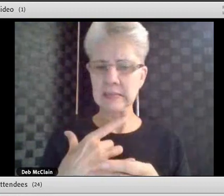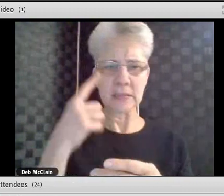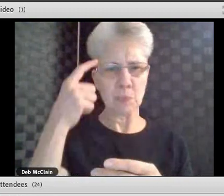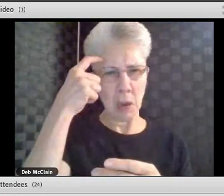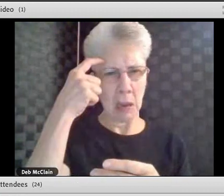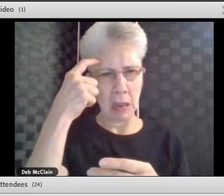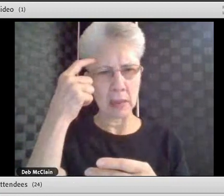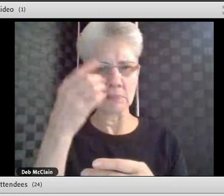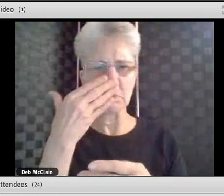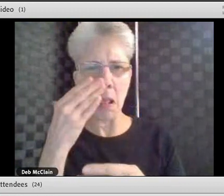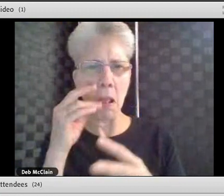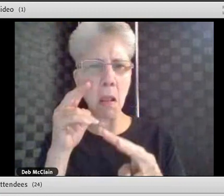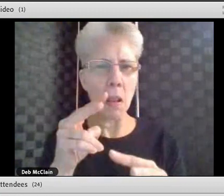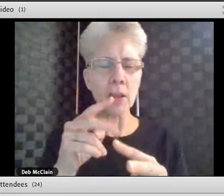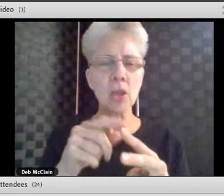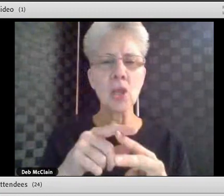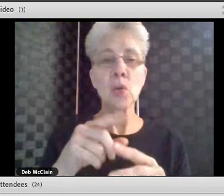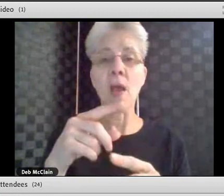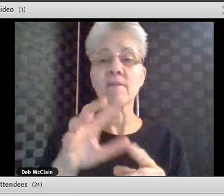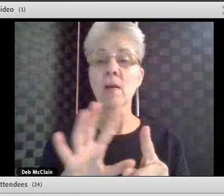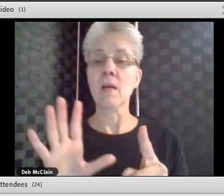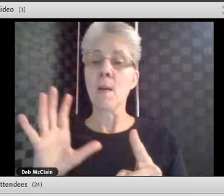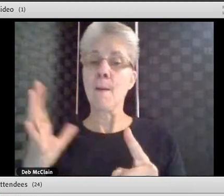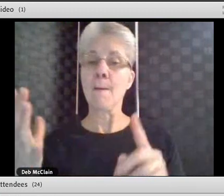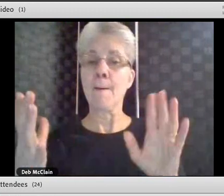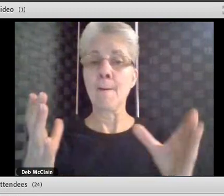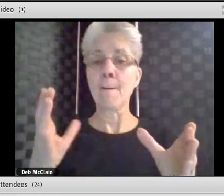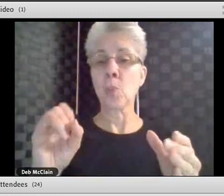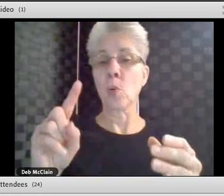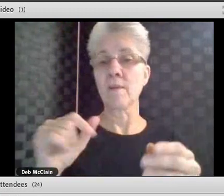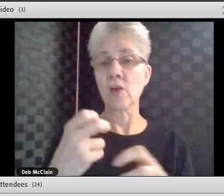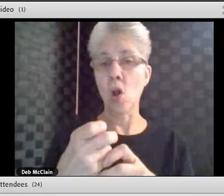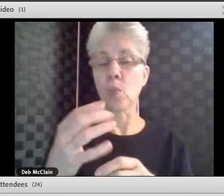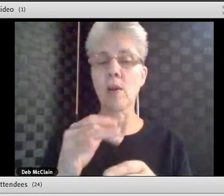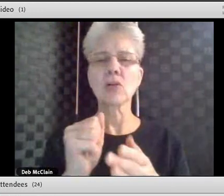You've got peripheral hardware. You've also got software that you need to keep in mind,